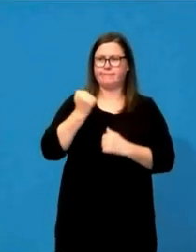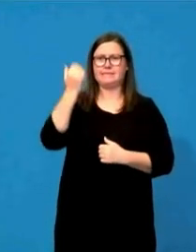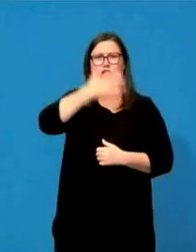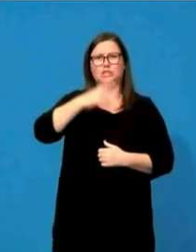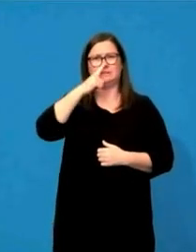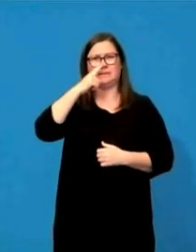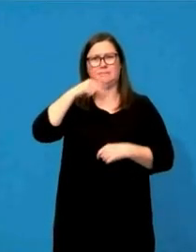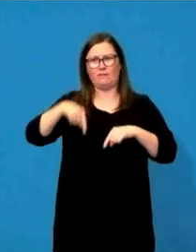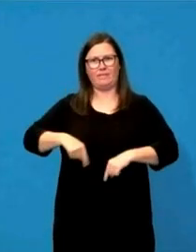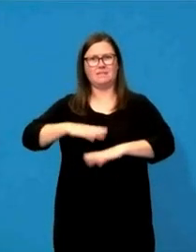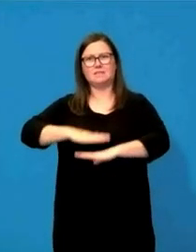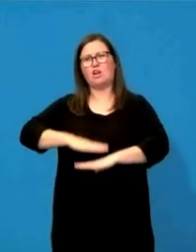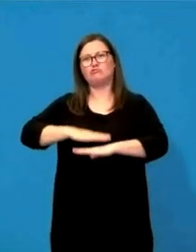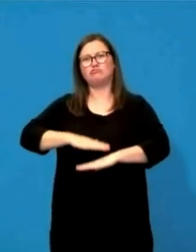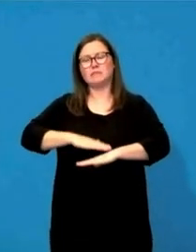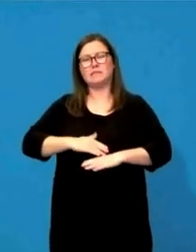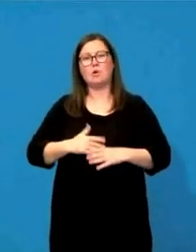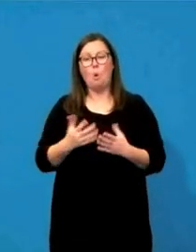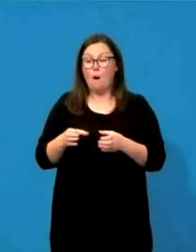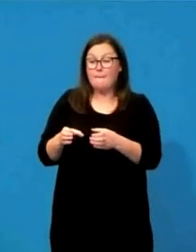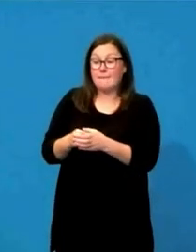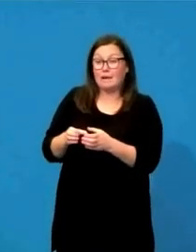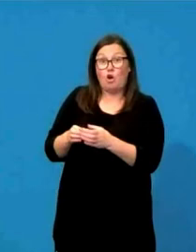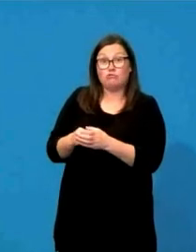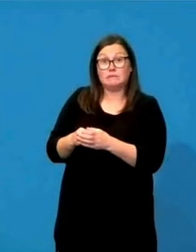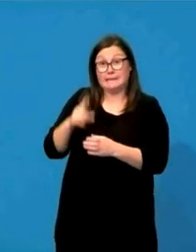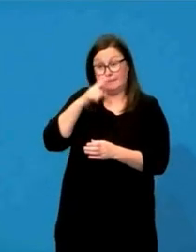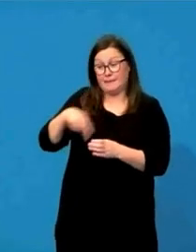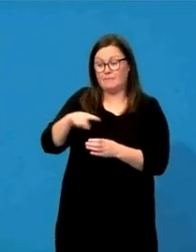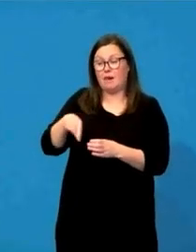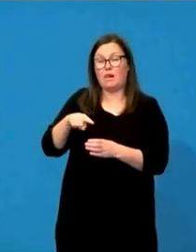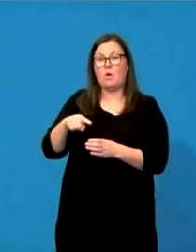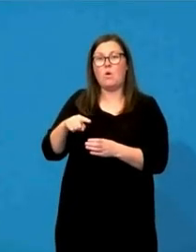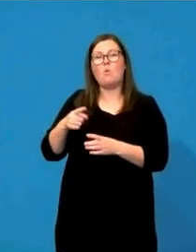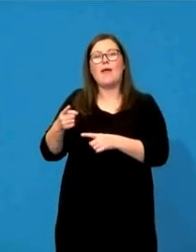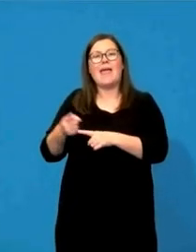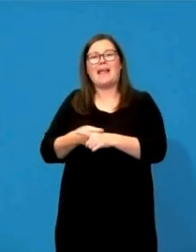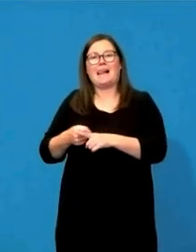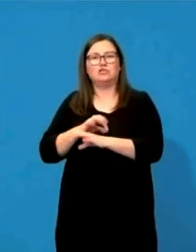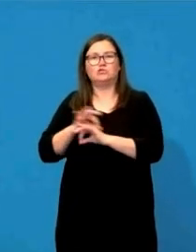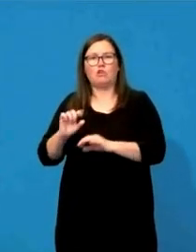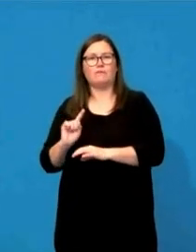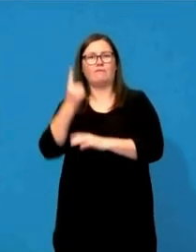of minority where English isn't their first language. And we're supposed to navigate the system.